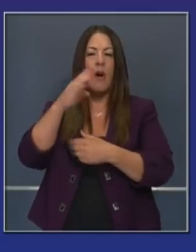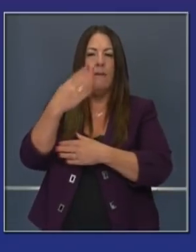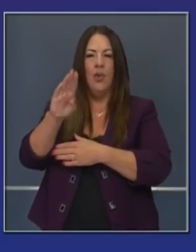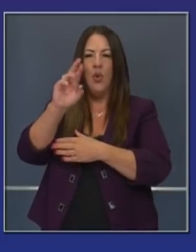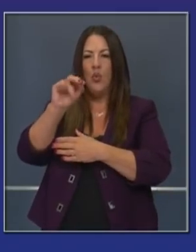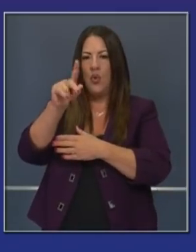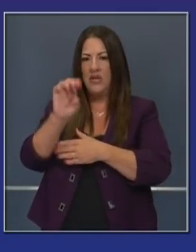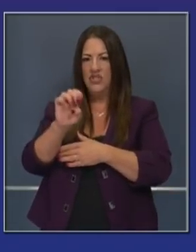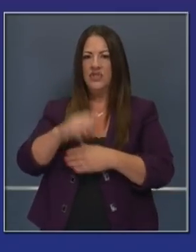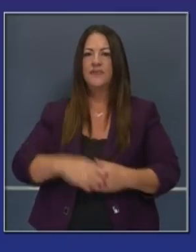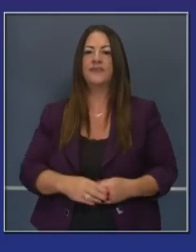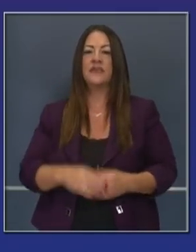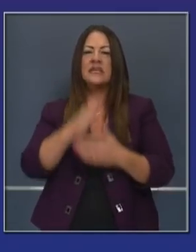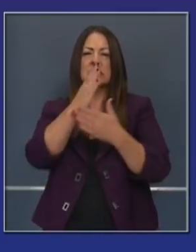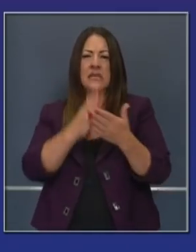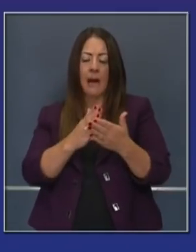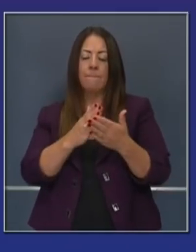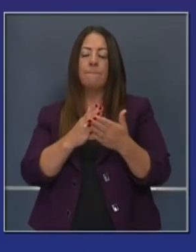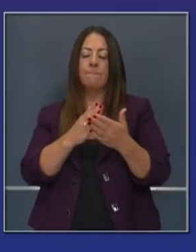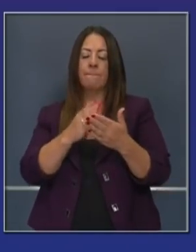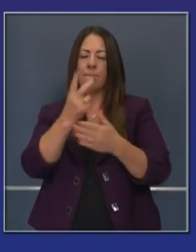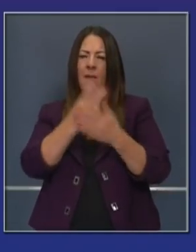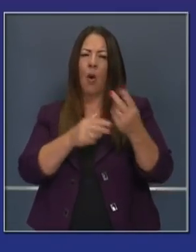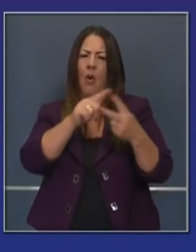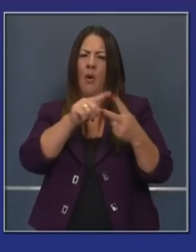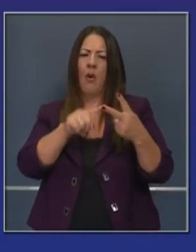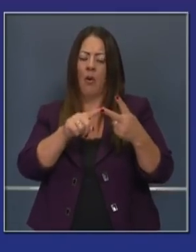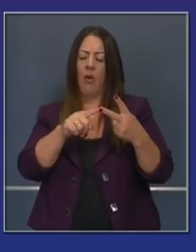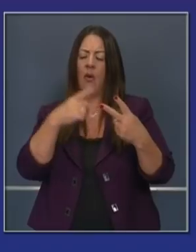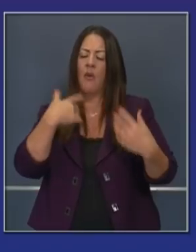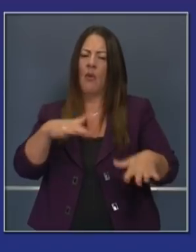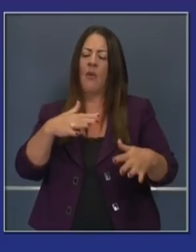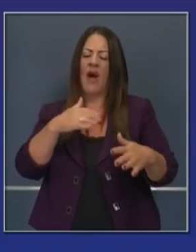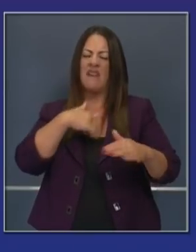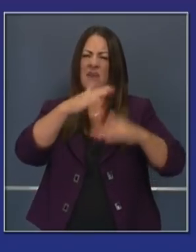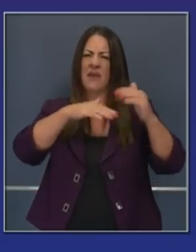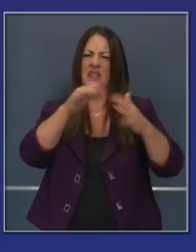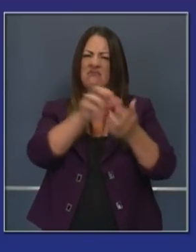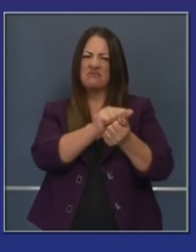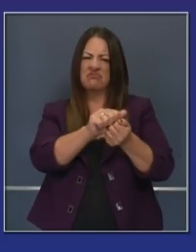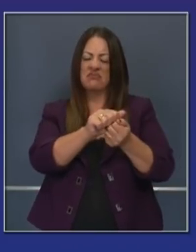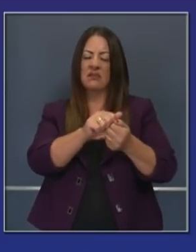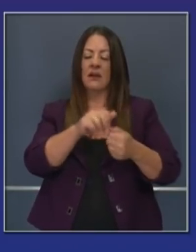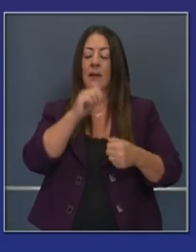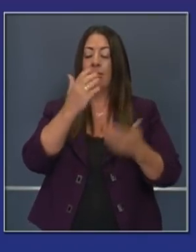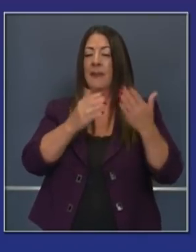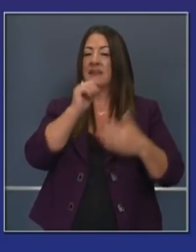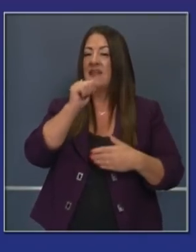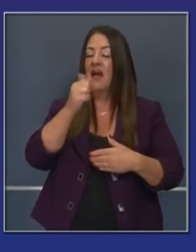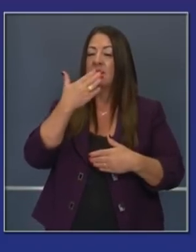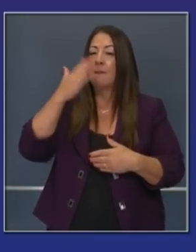FEDERAL GOVERNMENT. THOSE ARE THE TWO ACTIVE WILDFIRES. MAINLY GRASS FIRES.